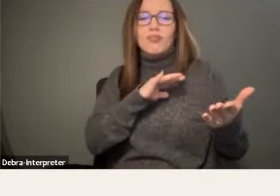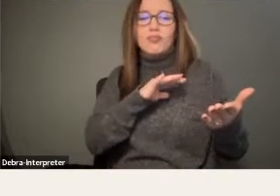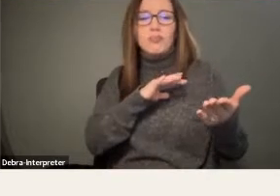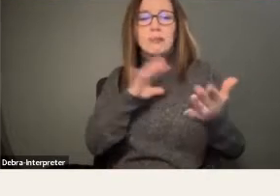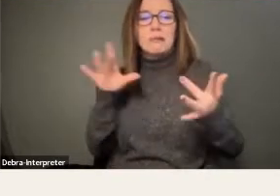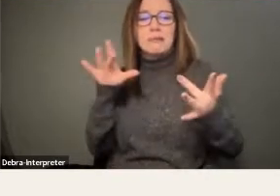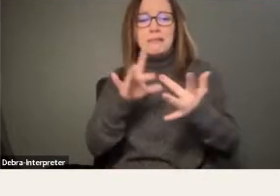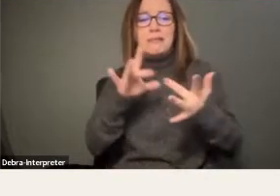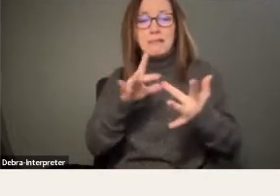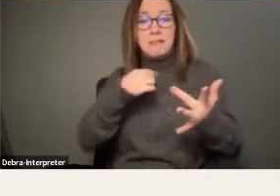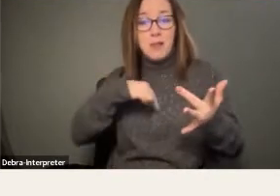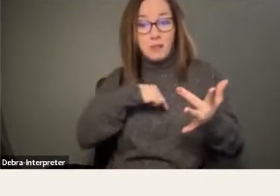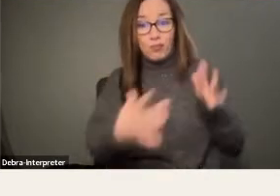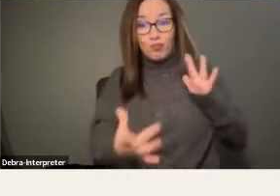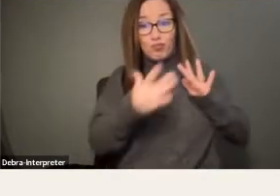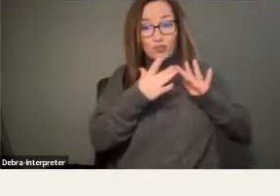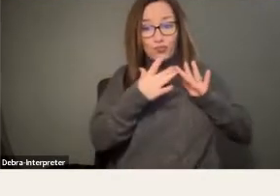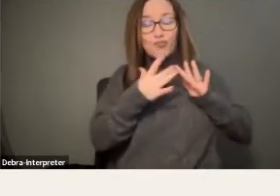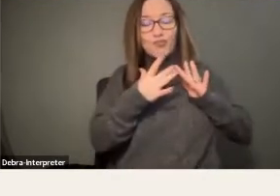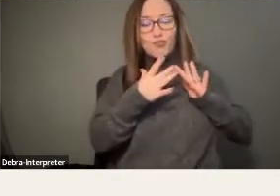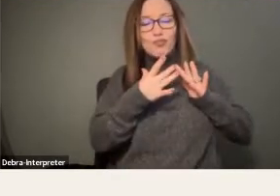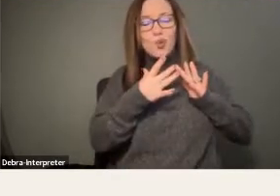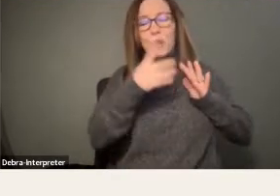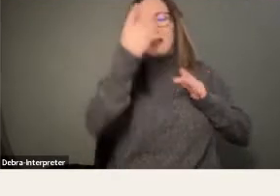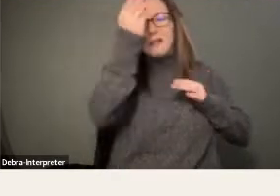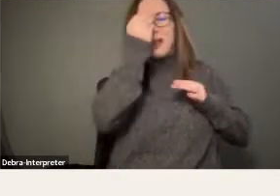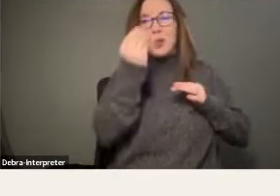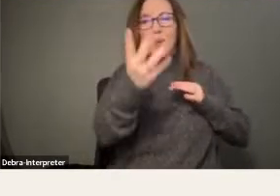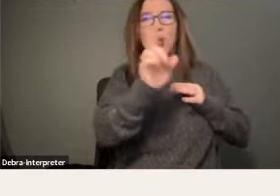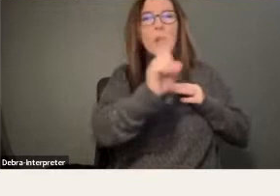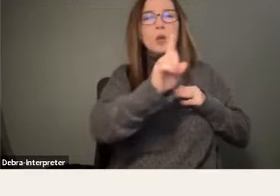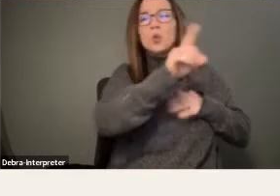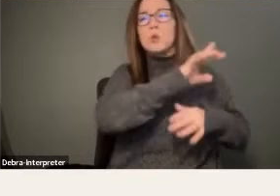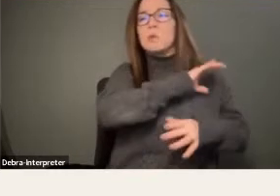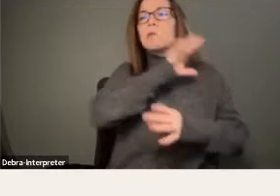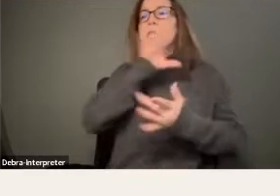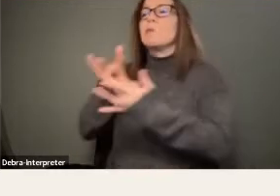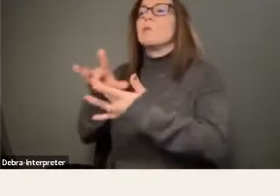area you are doing research in, I would recommend connecting or contacting us and we can connect you to